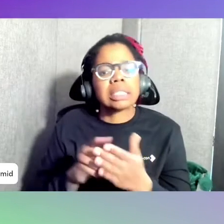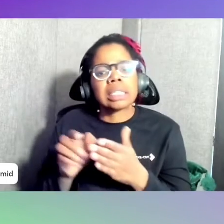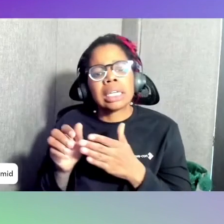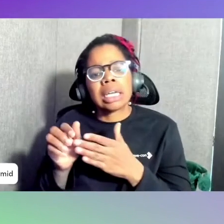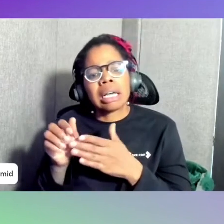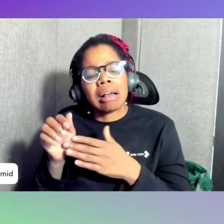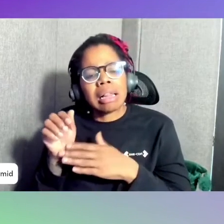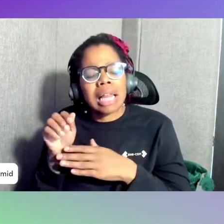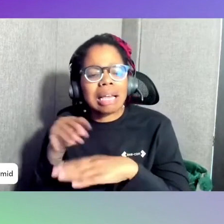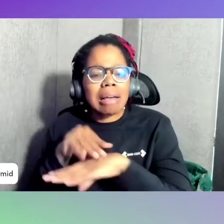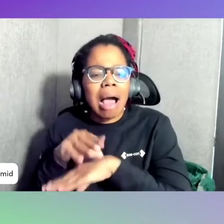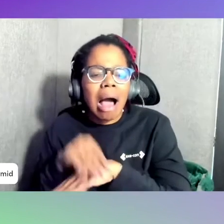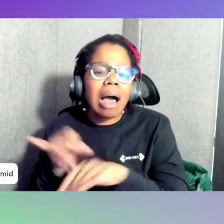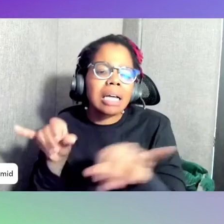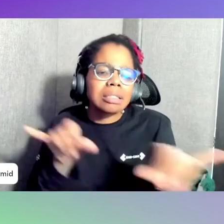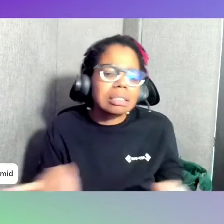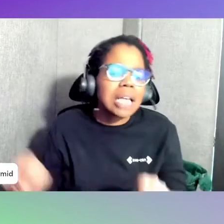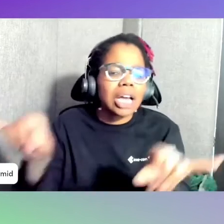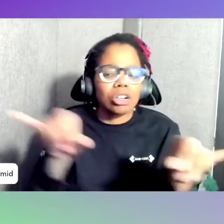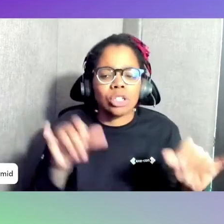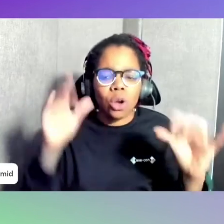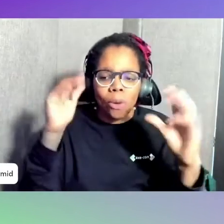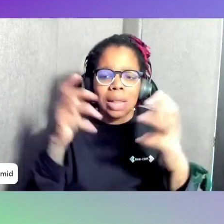or quick feel and touch. We're still kind of